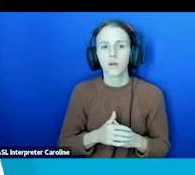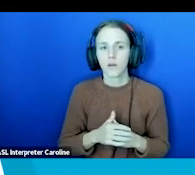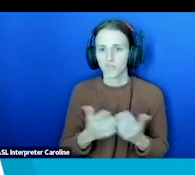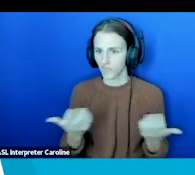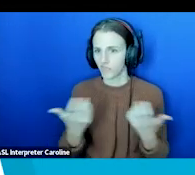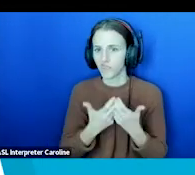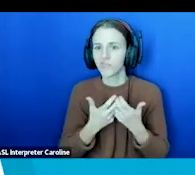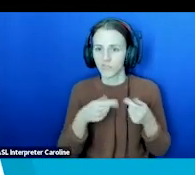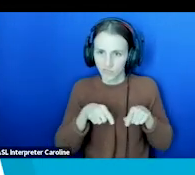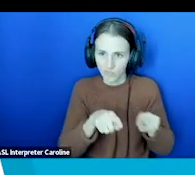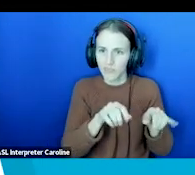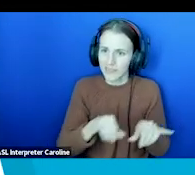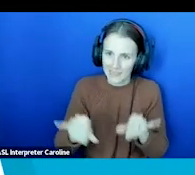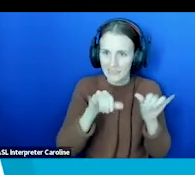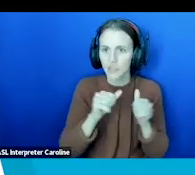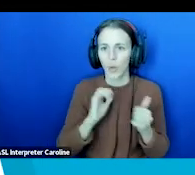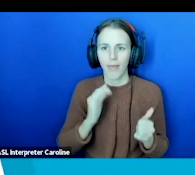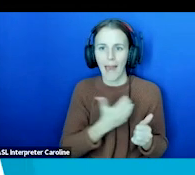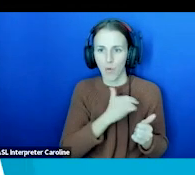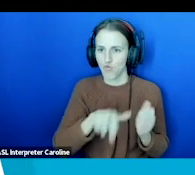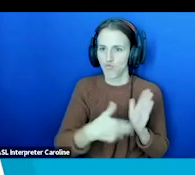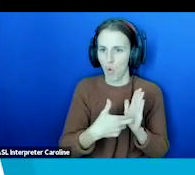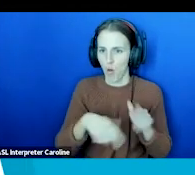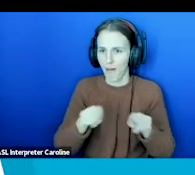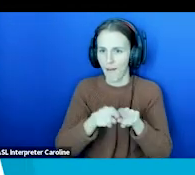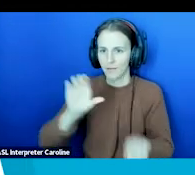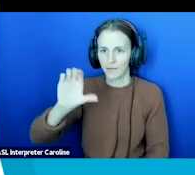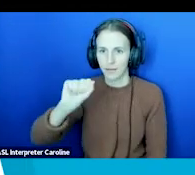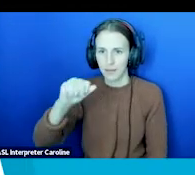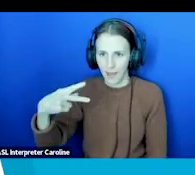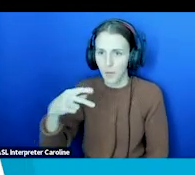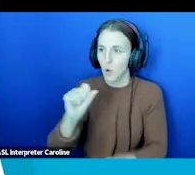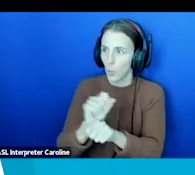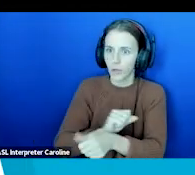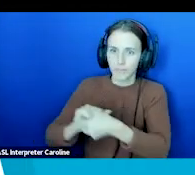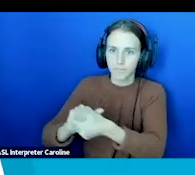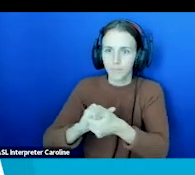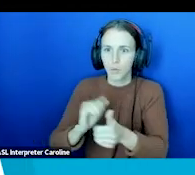DIABILITIES AND THEIR FAMILIES TO PROVIDE THE SERVICES THEIR